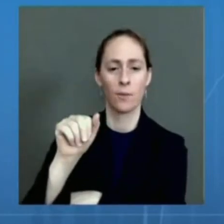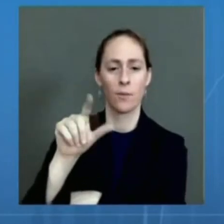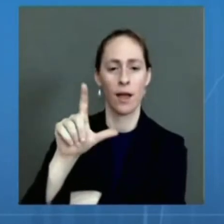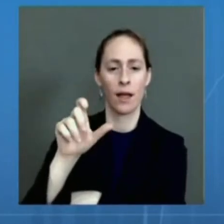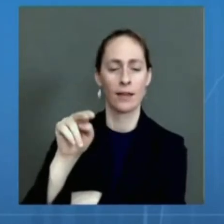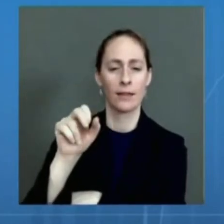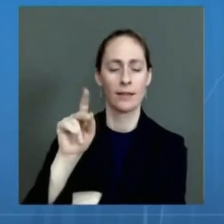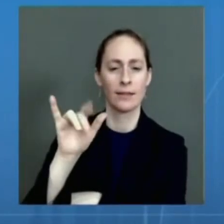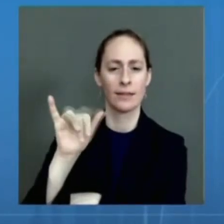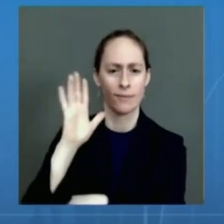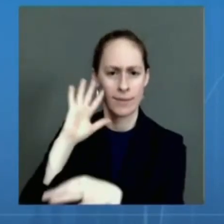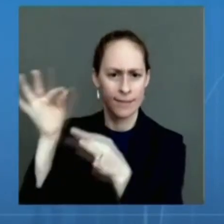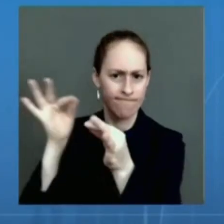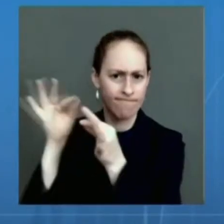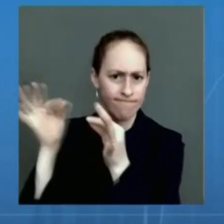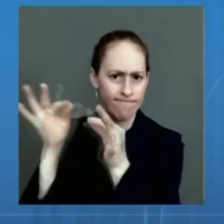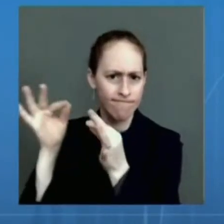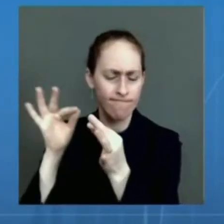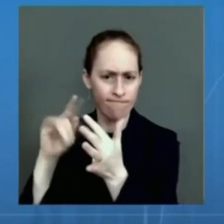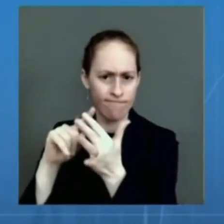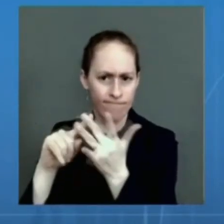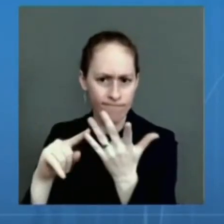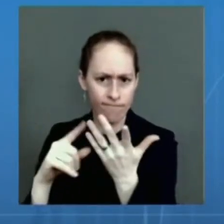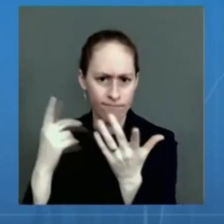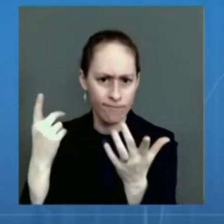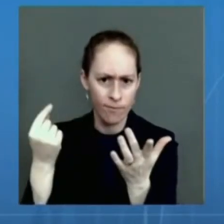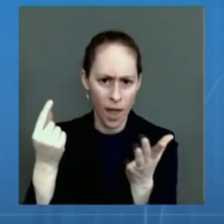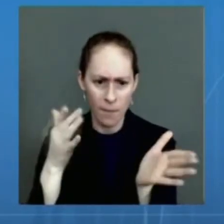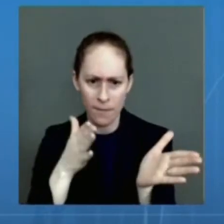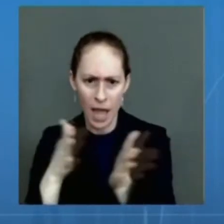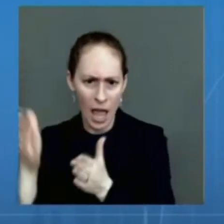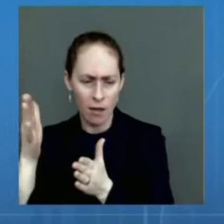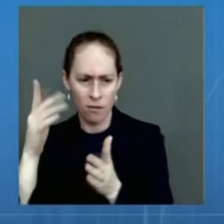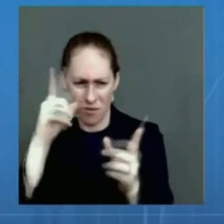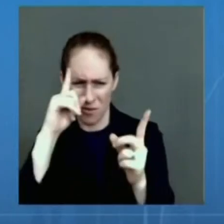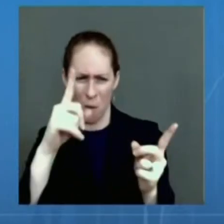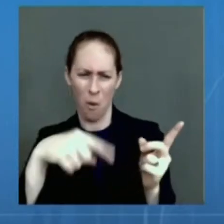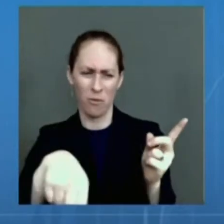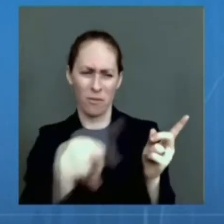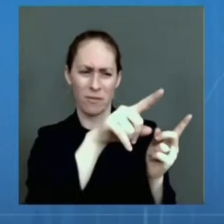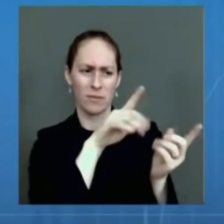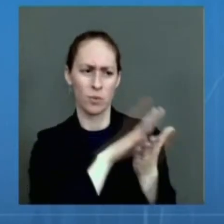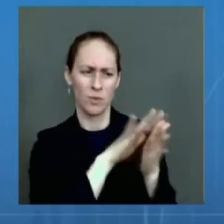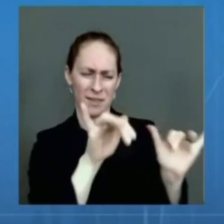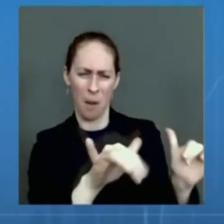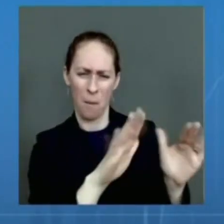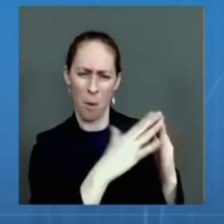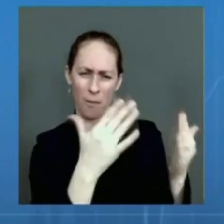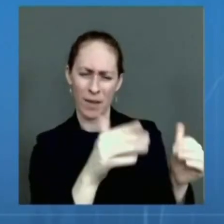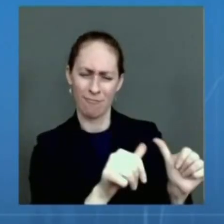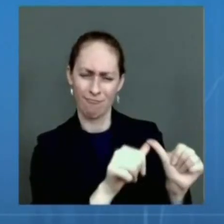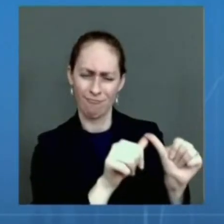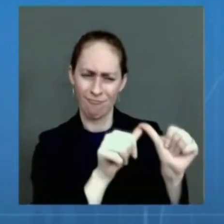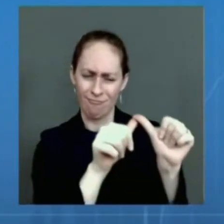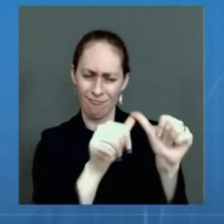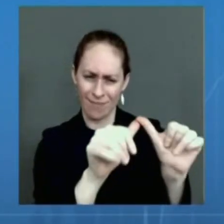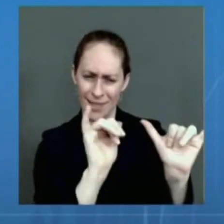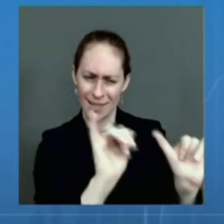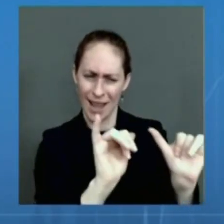PANDEMIC AND ON NEW PRACTICES THAT WILL HELP KEEP SCHOOLS OPEN AND DR. FAUCI WILL PROVIDE